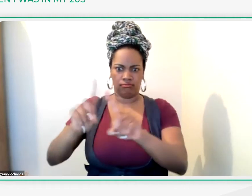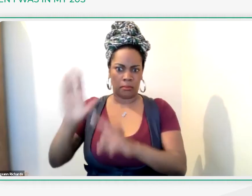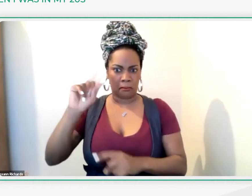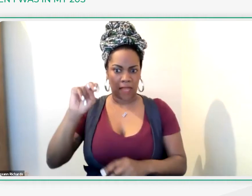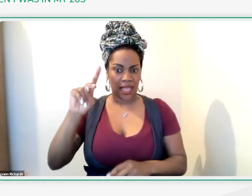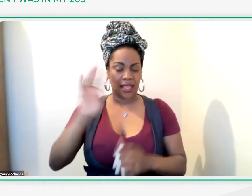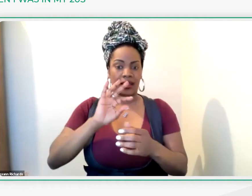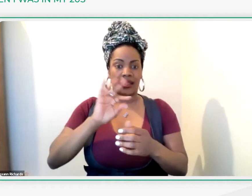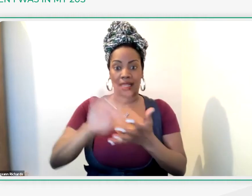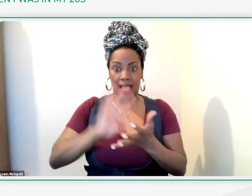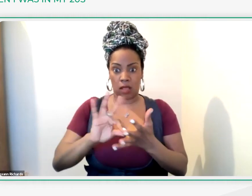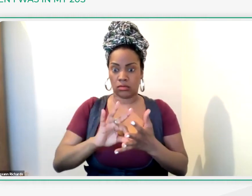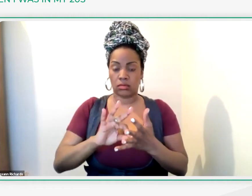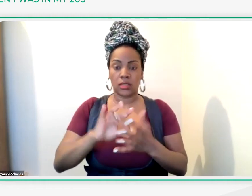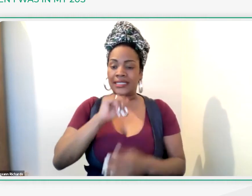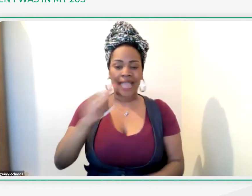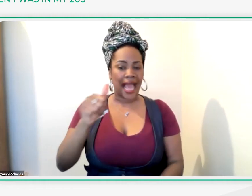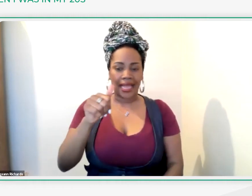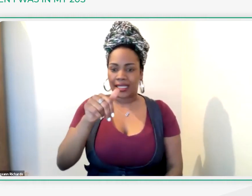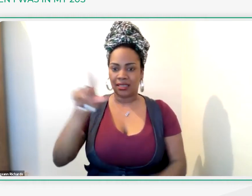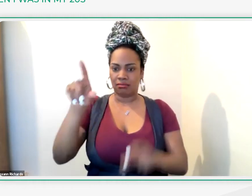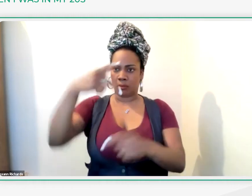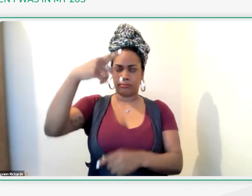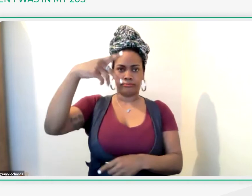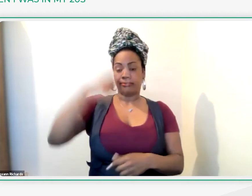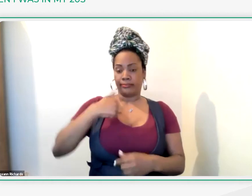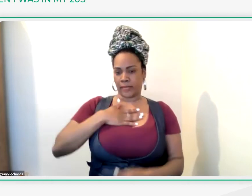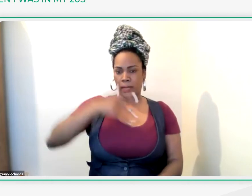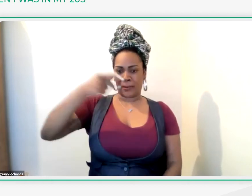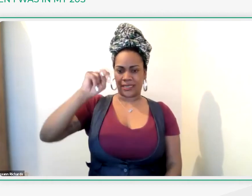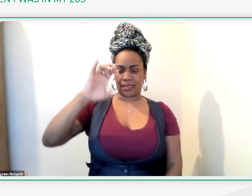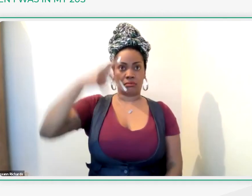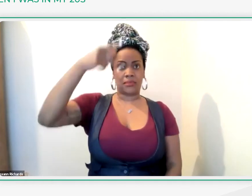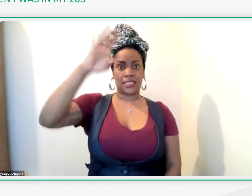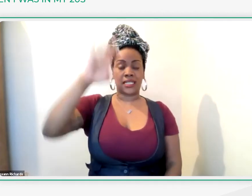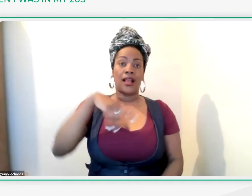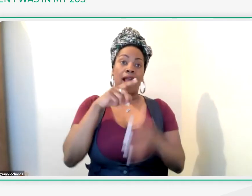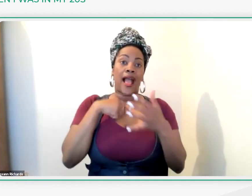Savings. You want to have savings in multiple bank accounts. I have PNC.